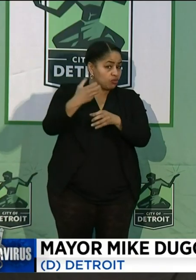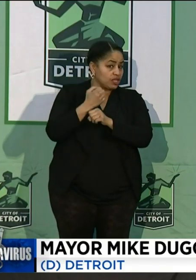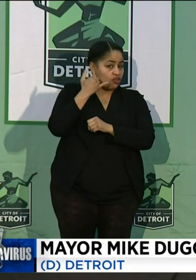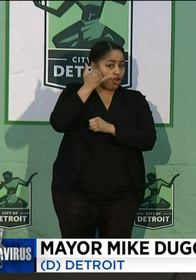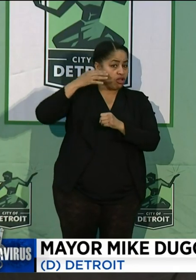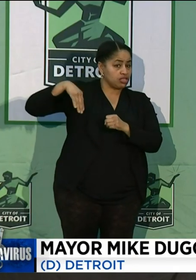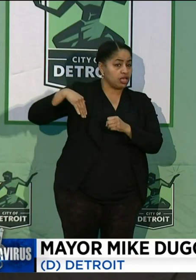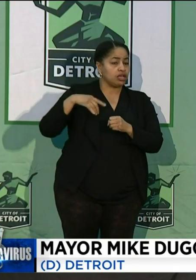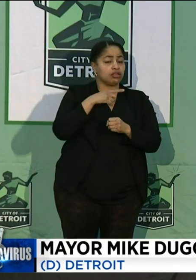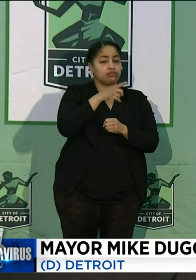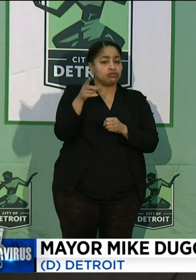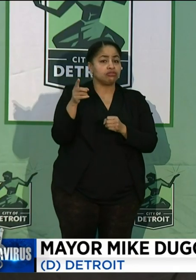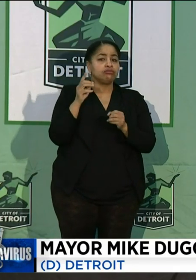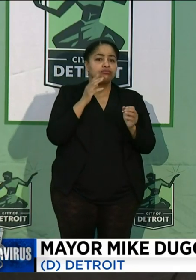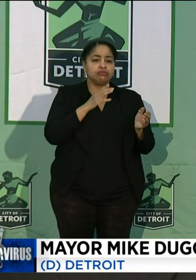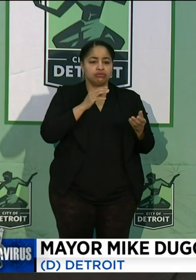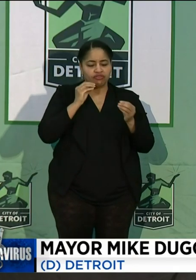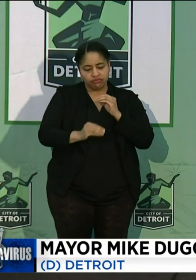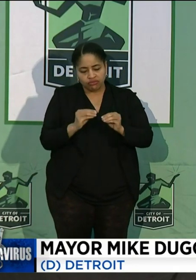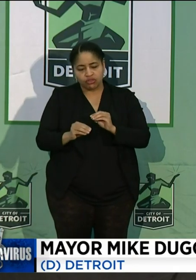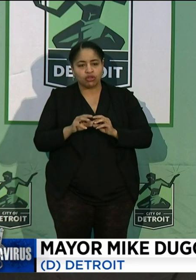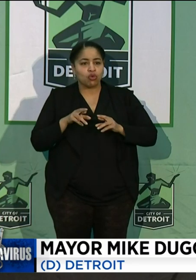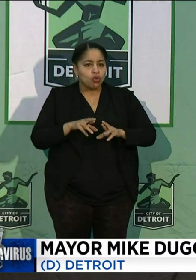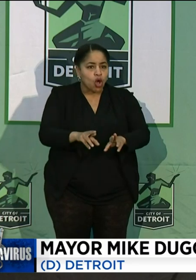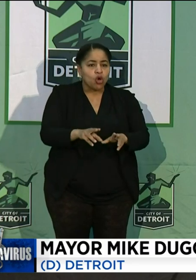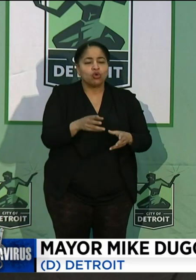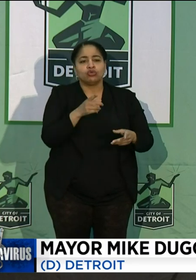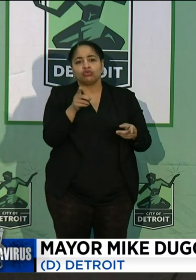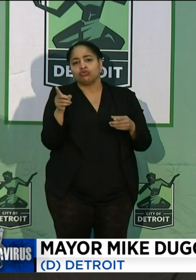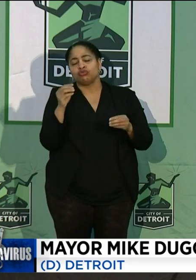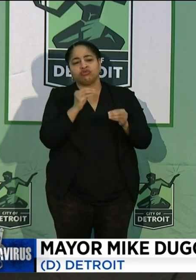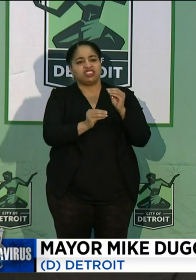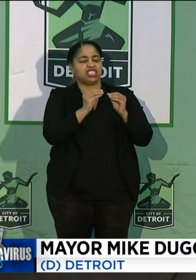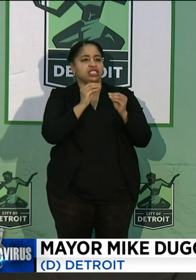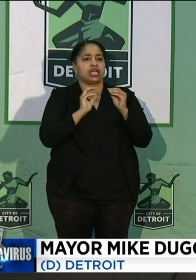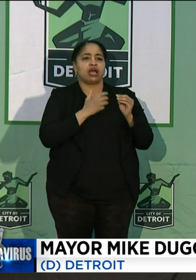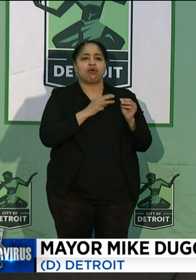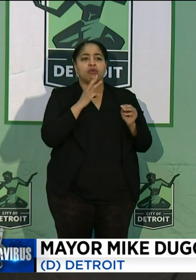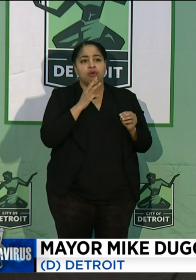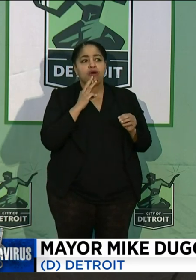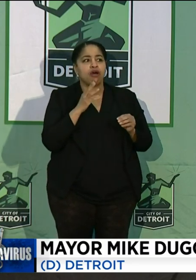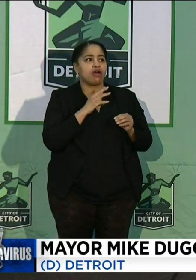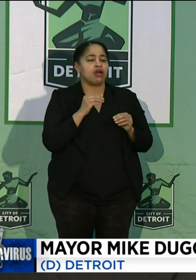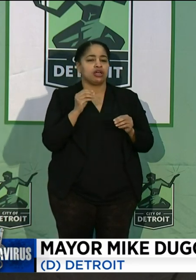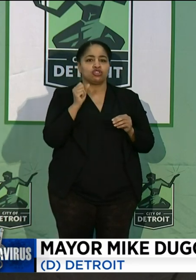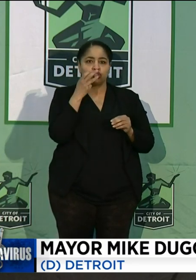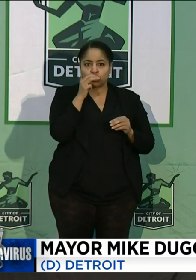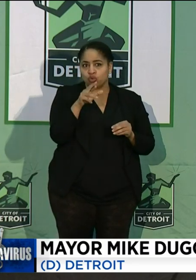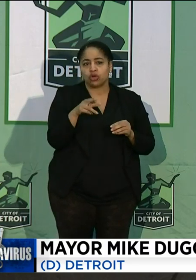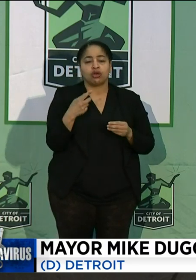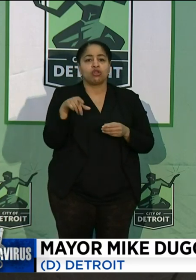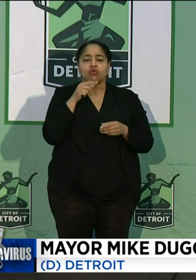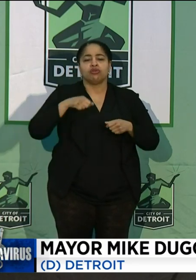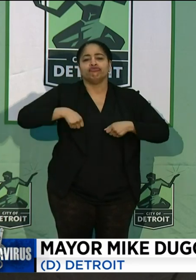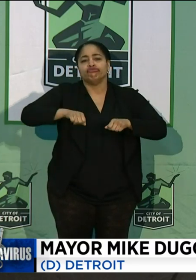SOME OF THE CRITICAL INFRASTRUCTURE STAFF COULD SOON INFRASTRUCTURE STAFF COULD SOON RETURN WITH TESTING. RETURN WITH TESTING. >> THOSE WHO ARE REPAIRING THE THOSE WHO ARE REPAIRING THE POTHOLES IN OUR ROADS, THOSE WHO POTHOLES IN OUR ROADS, THOSE WHO ARE FIXING OUR WATER AND SEWER